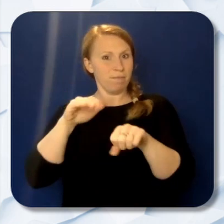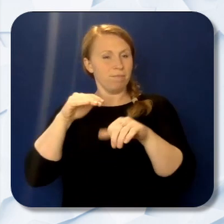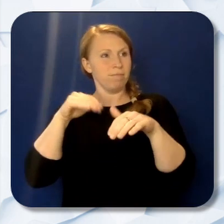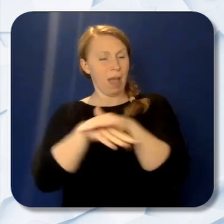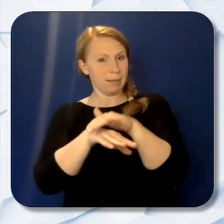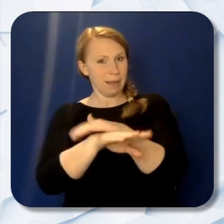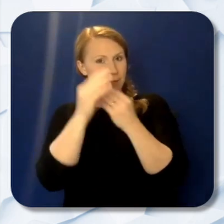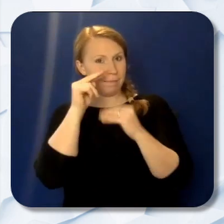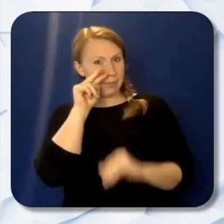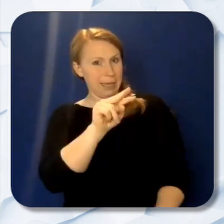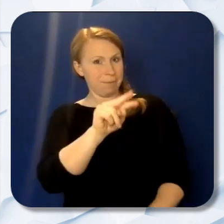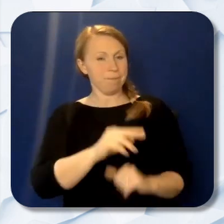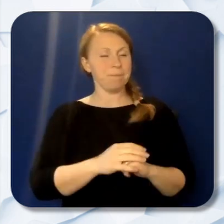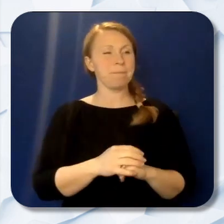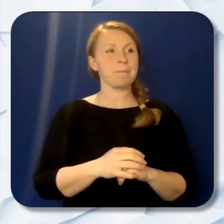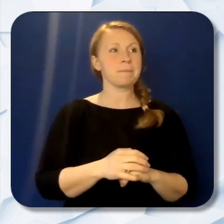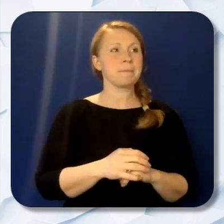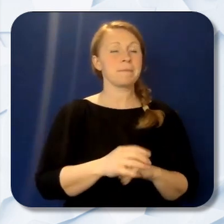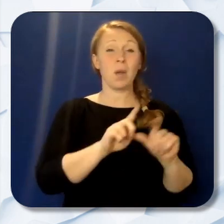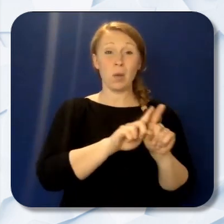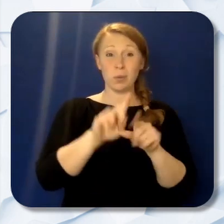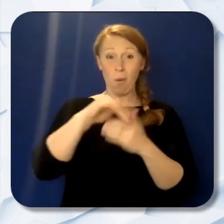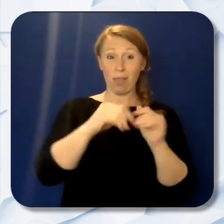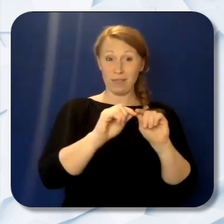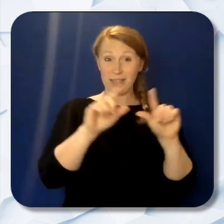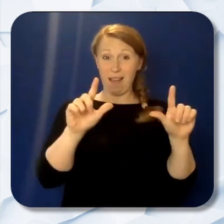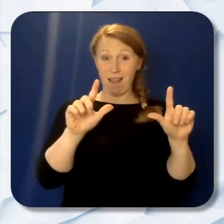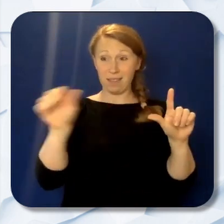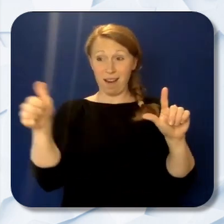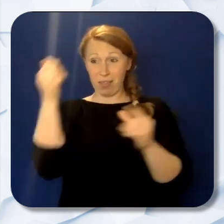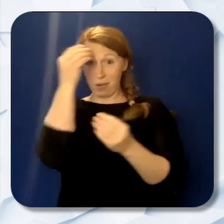will also be posting the slides and the other information um that you can use.